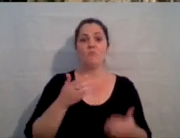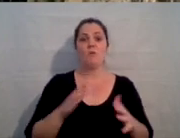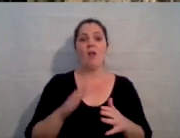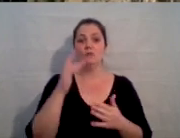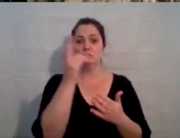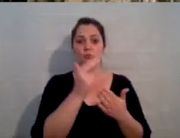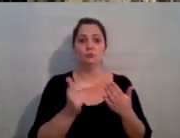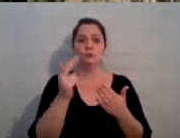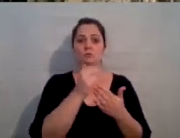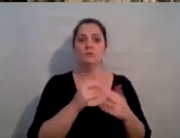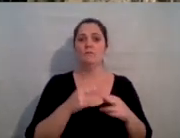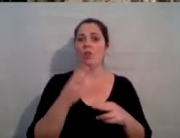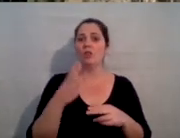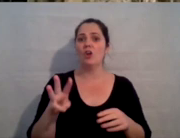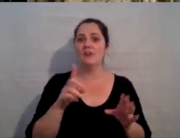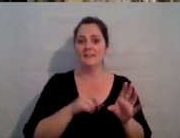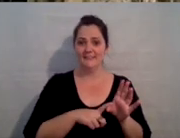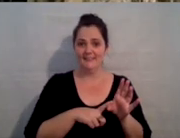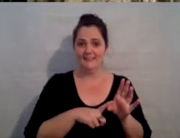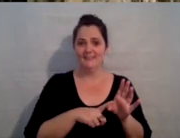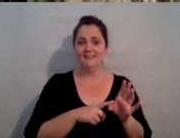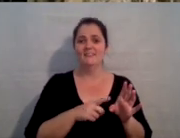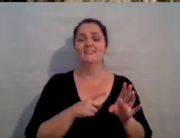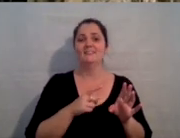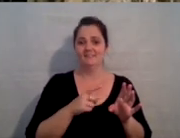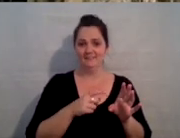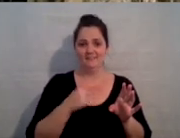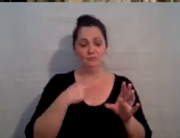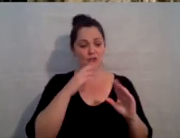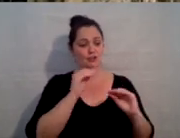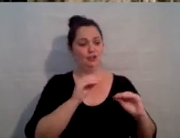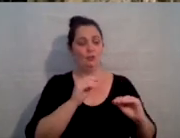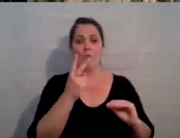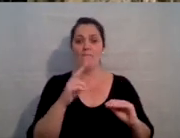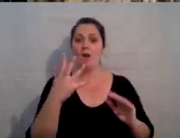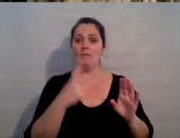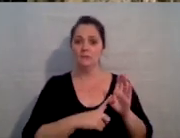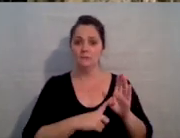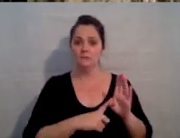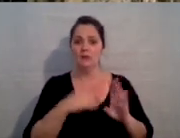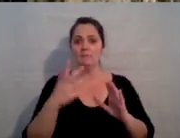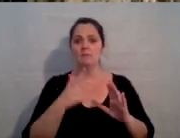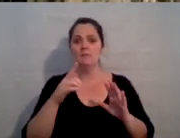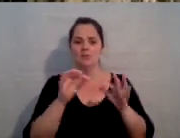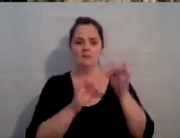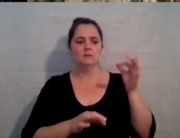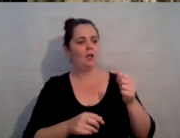years and I still sight every time I draw. It's not something that you grow out of, it's a habit, good drawing habit that you